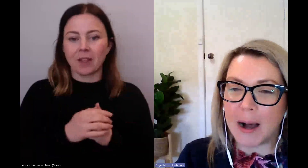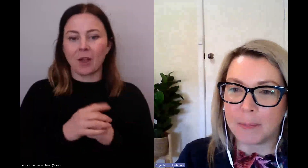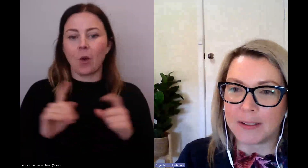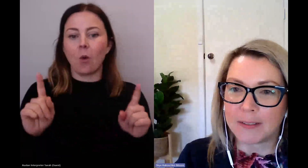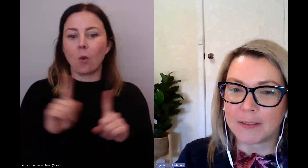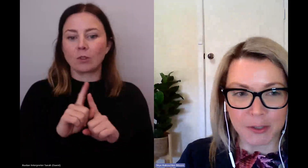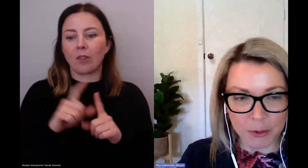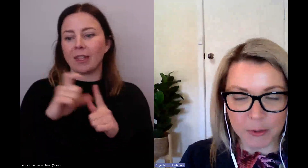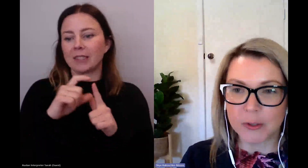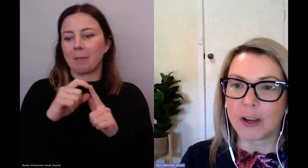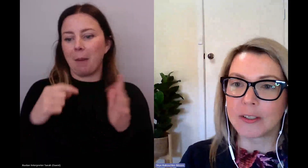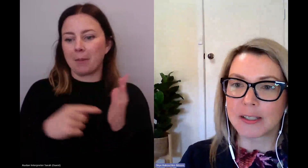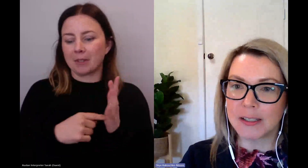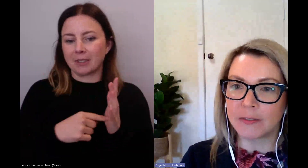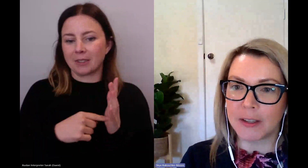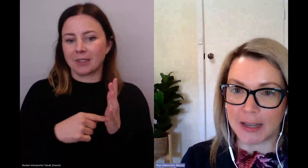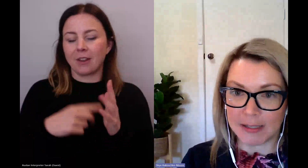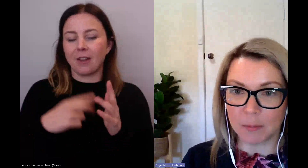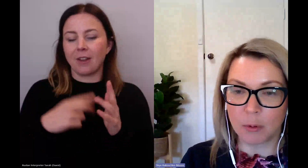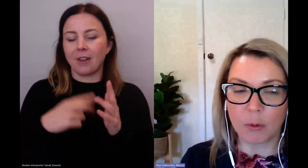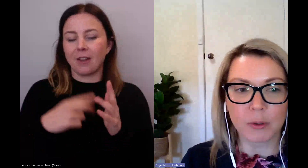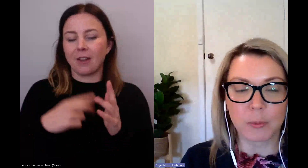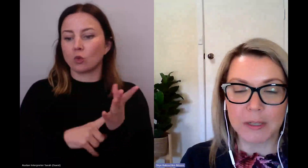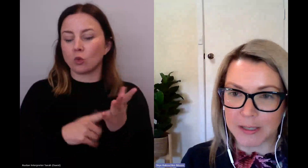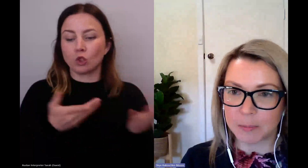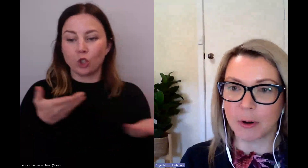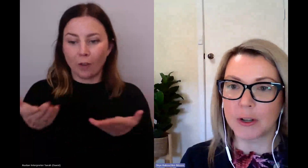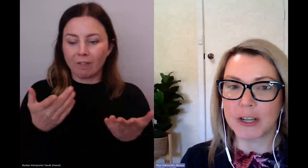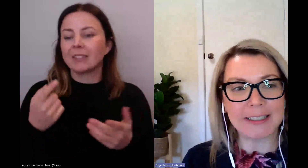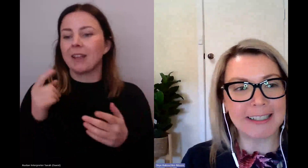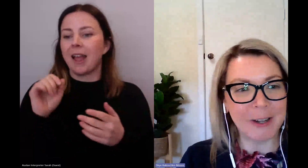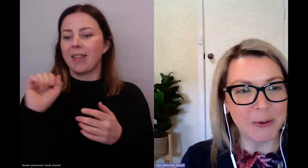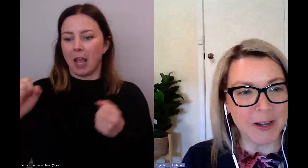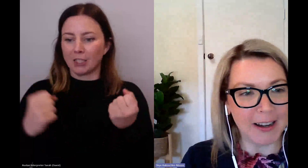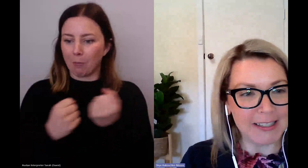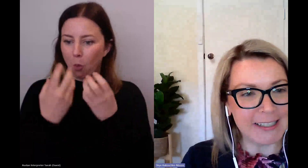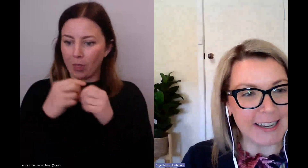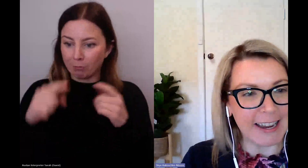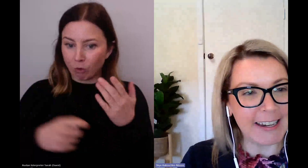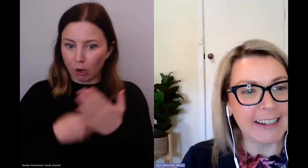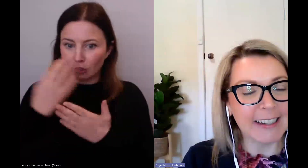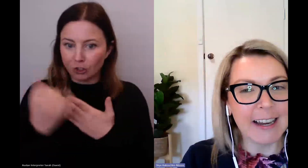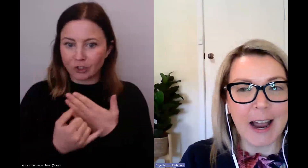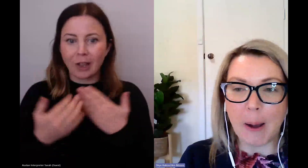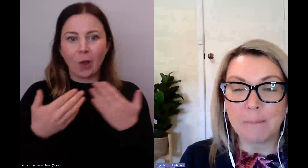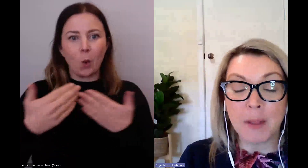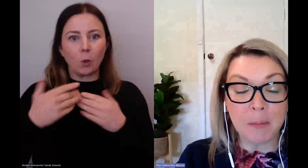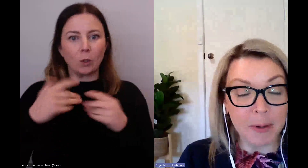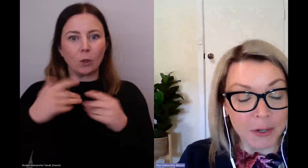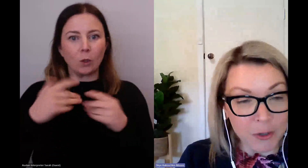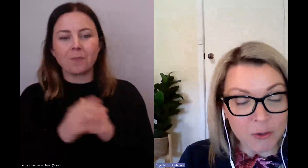Department for Social Services for their support with this project and organising today.